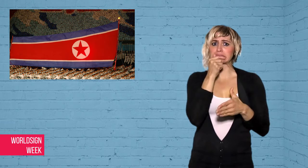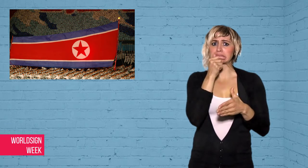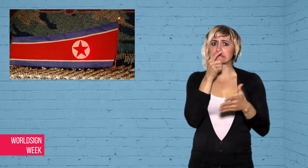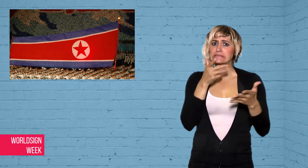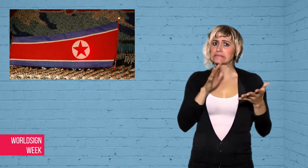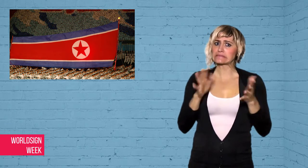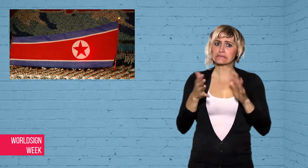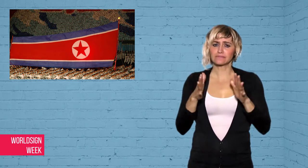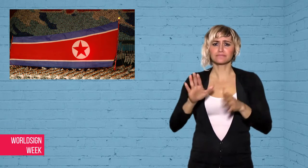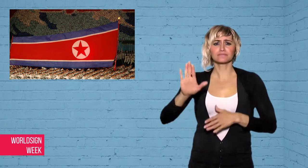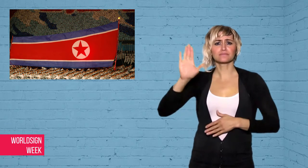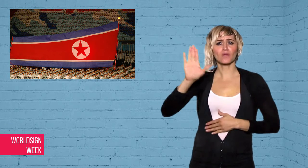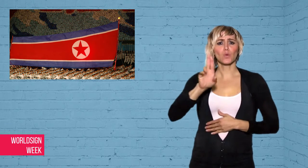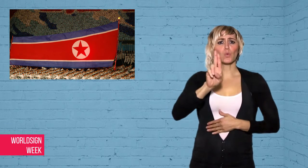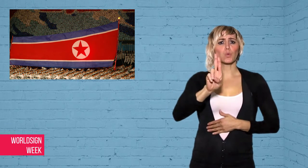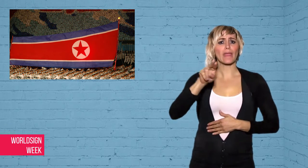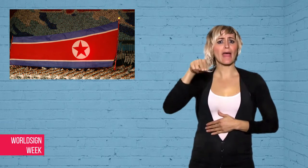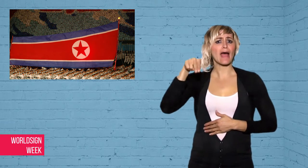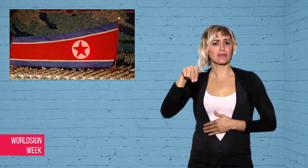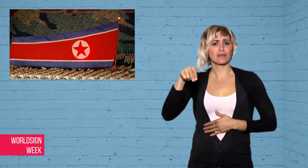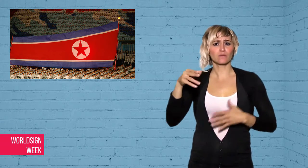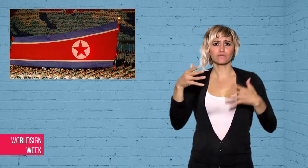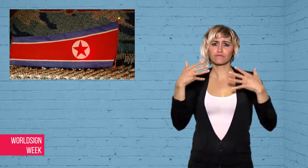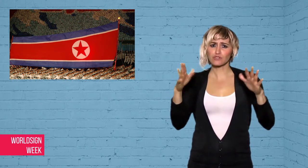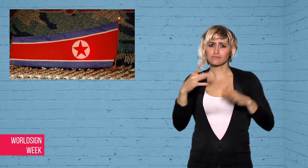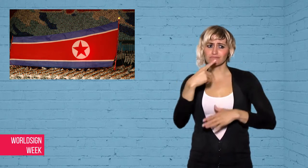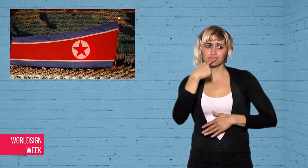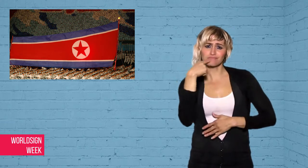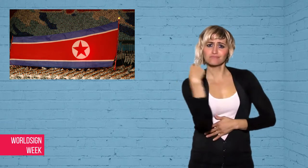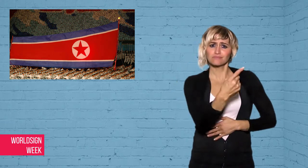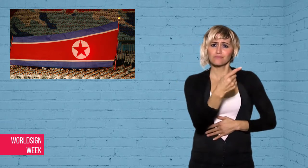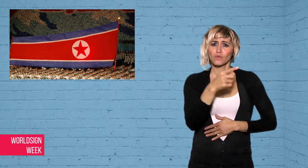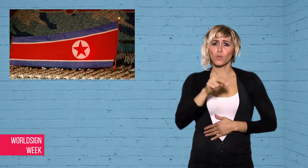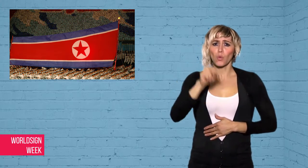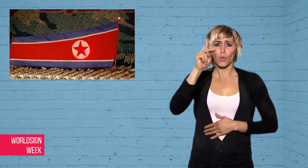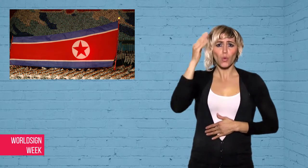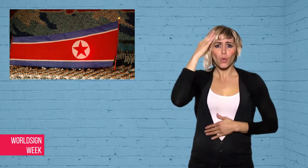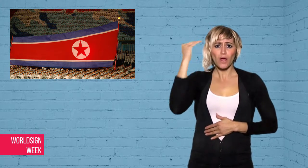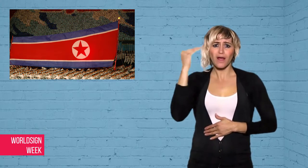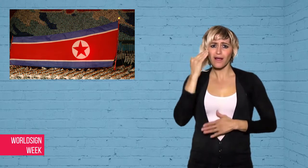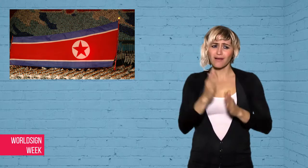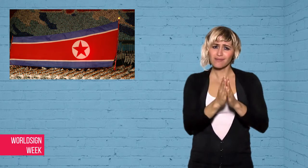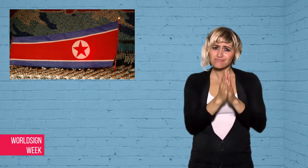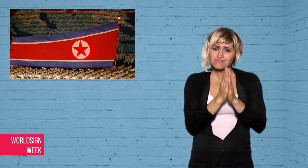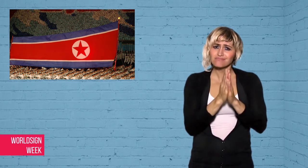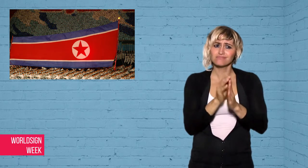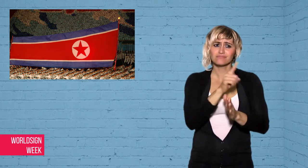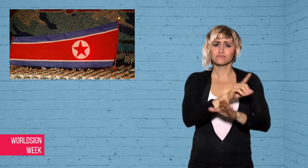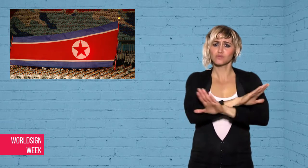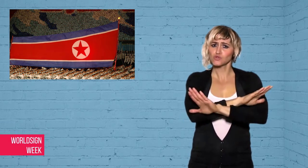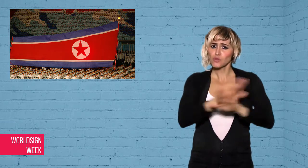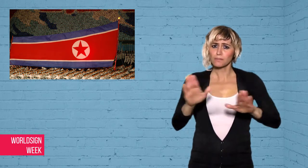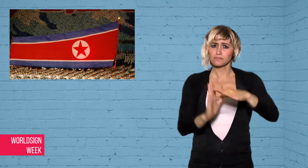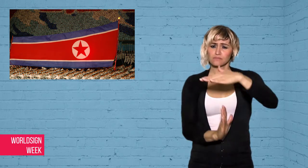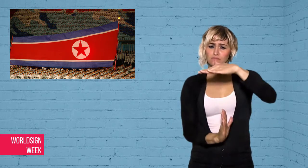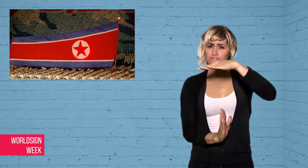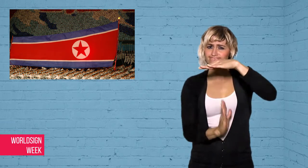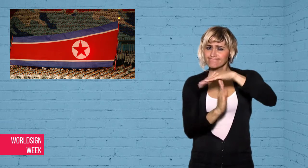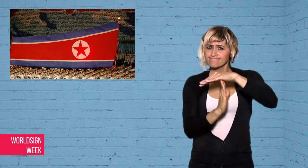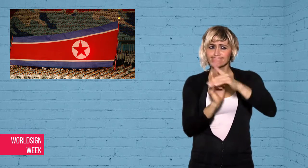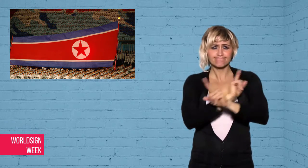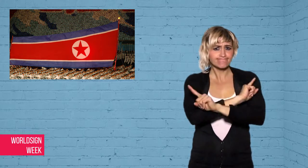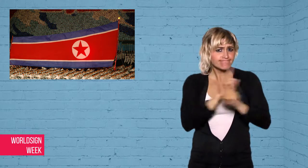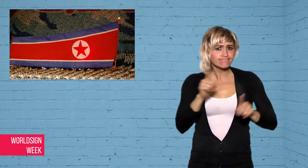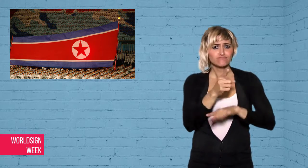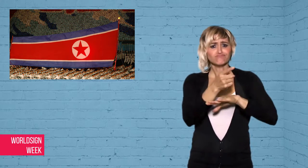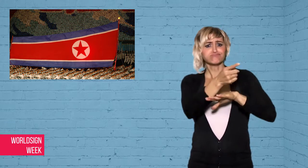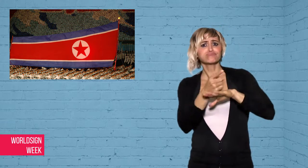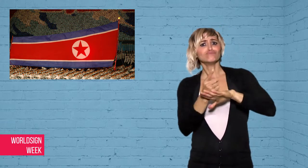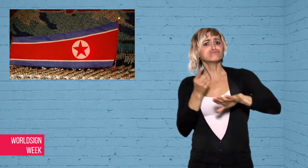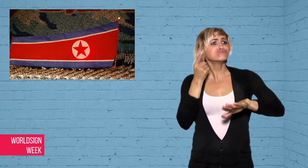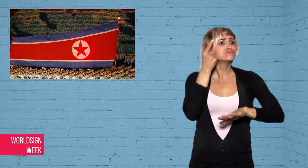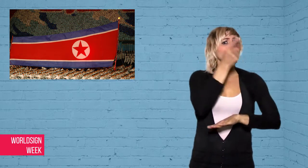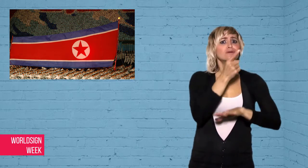Even though the United Nations demanded them to